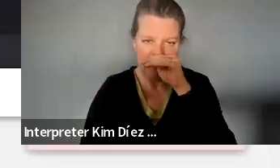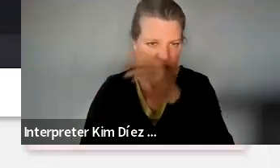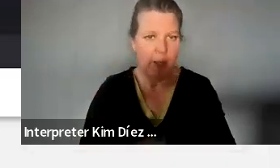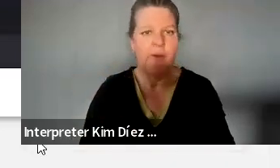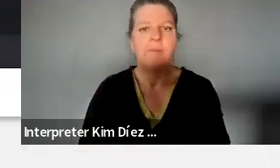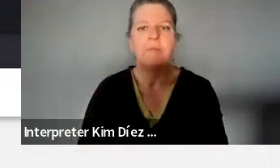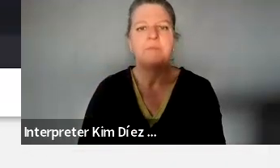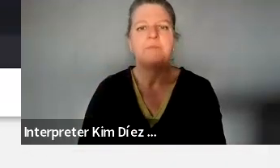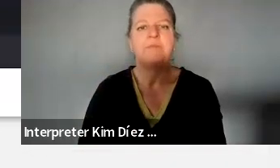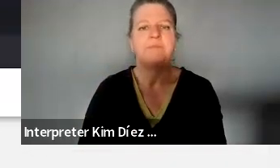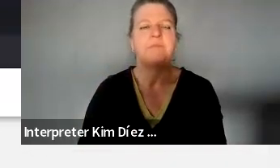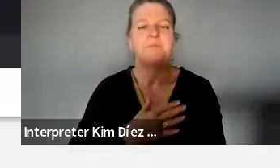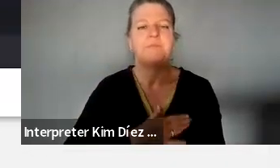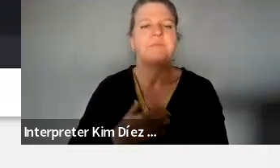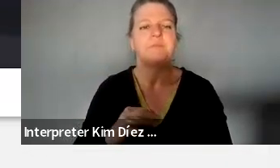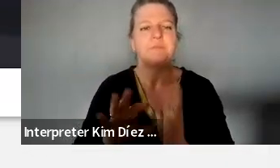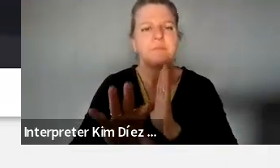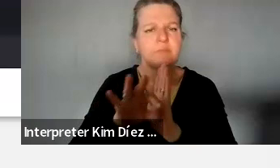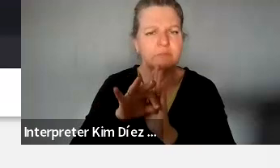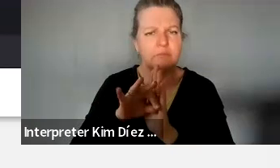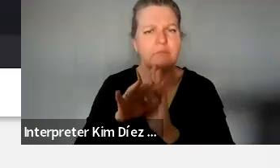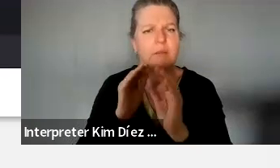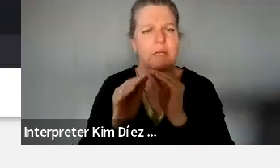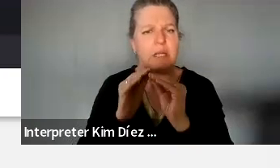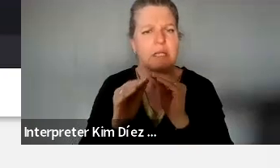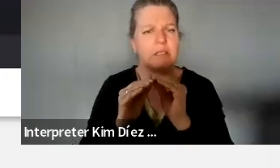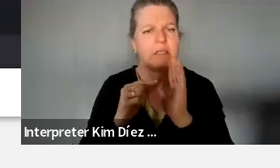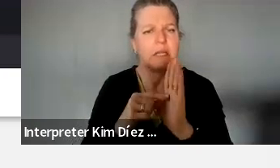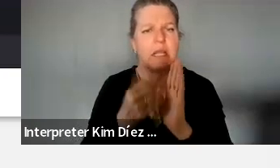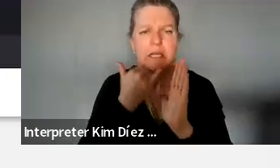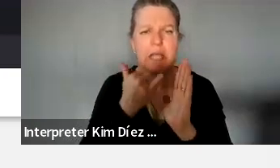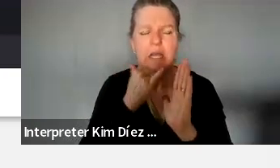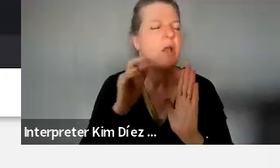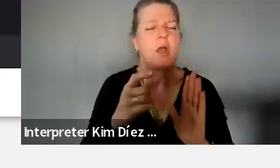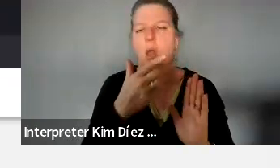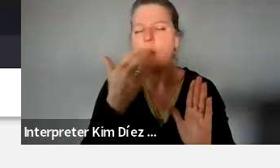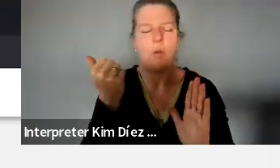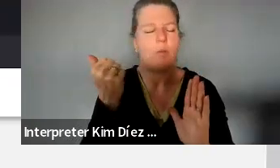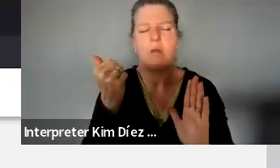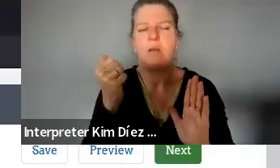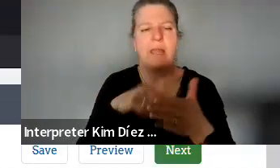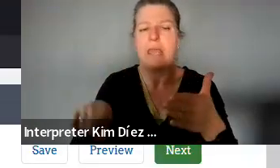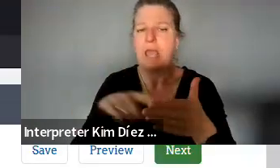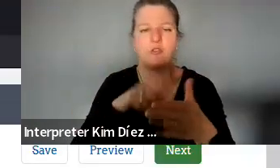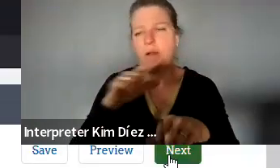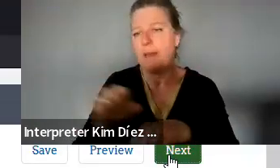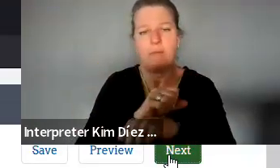Please correct the indicated errors, I must have left. There we go, cancel that. I'm not actually uploading anything right now.